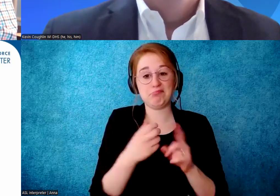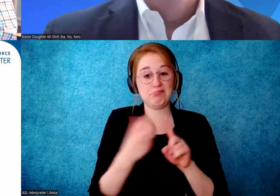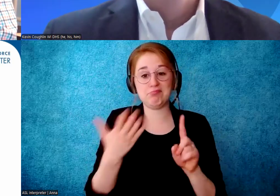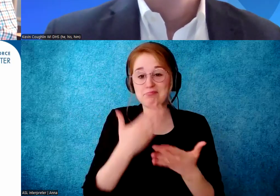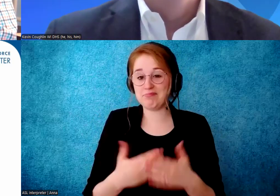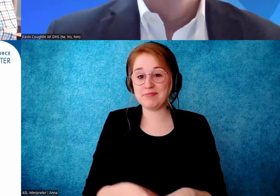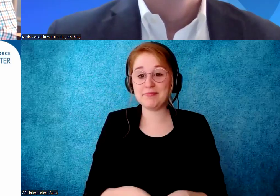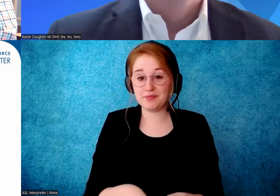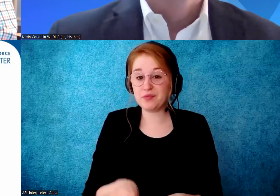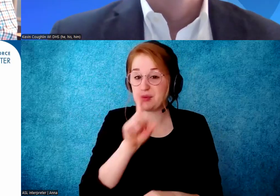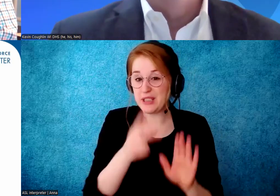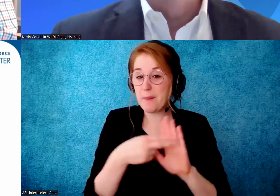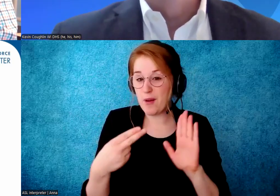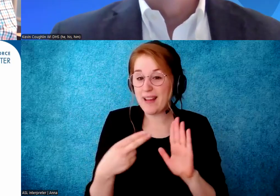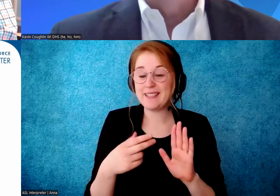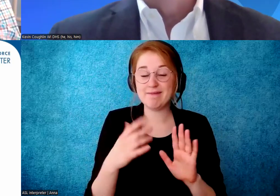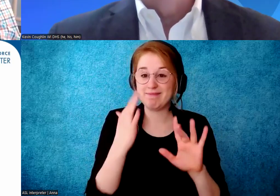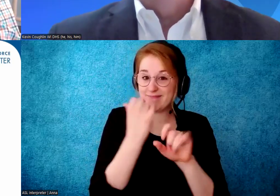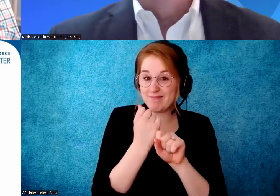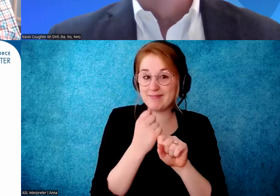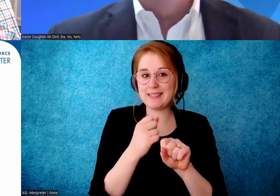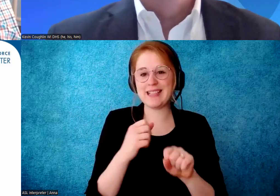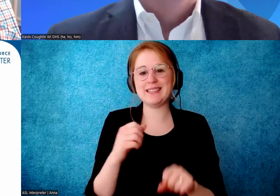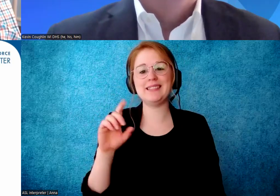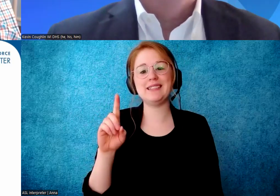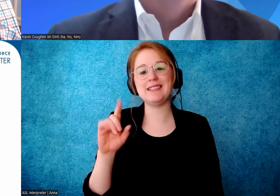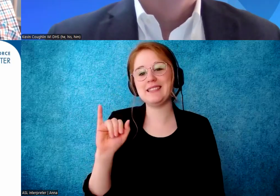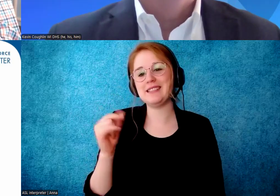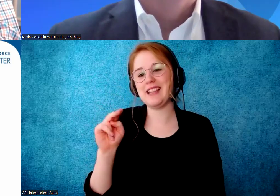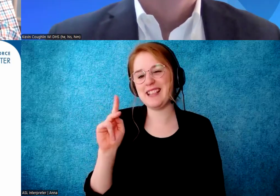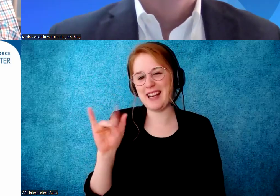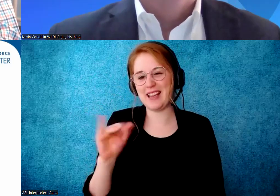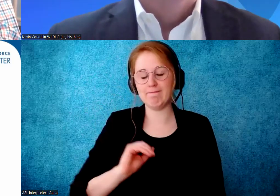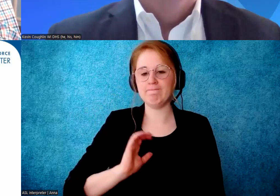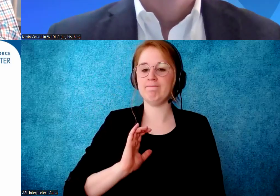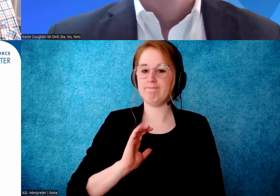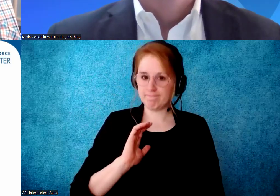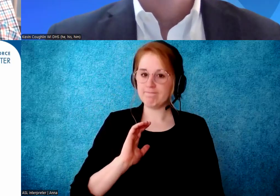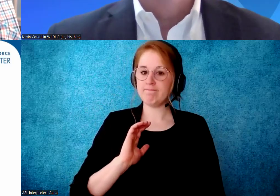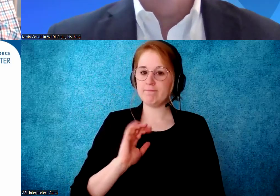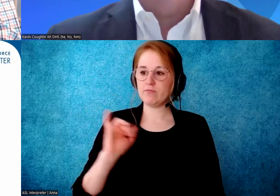of the branding appeals is dignity. It's dignity for the individual who's getting